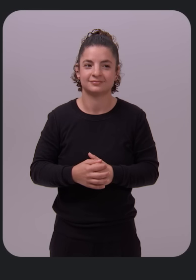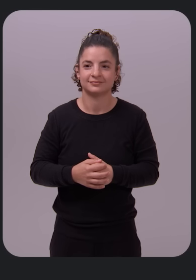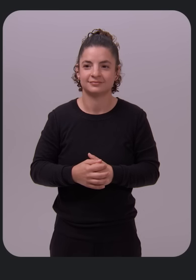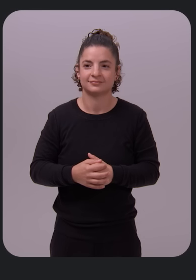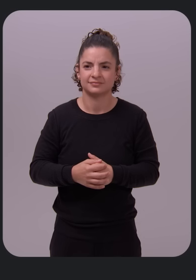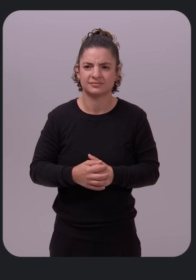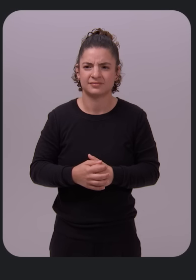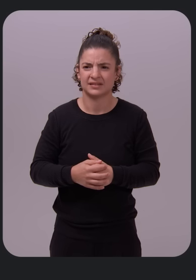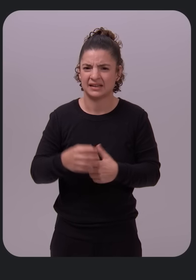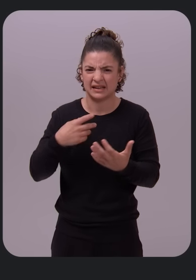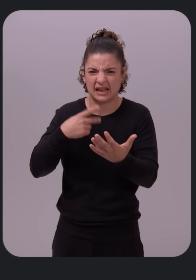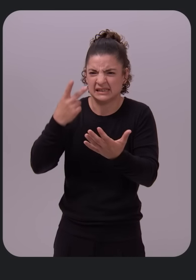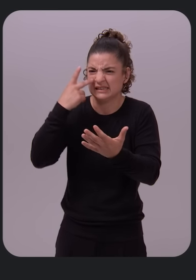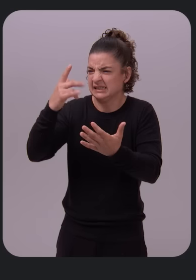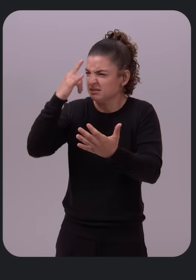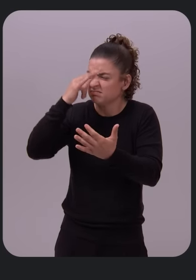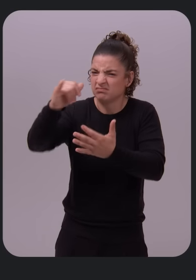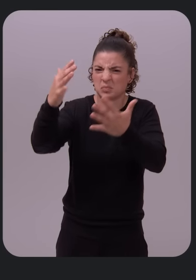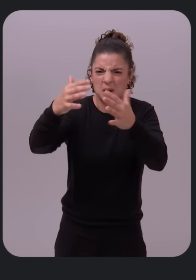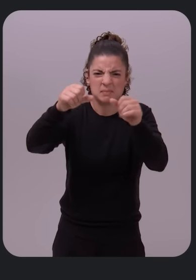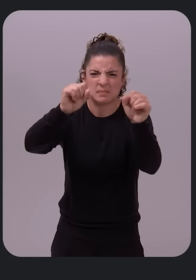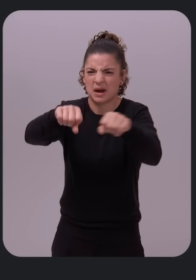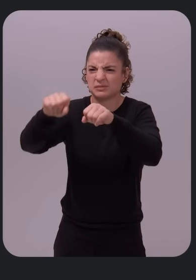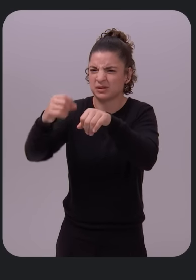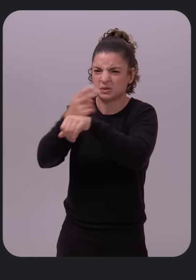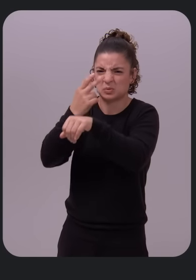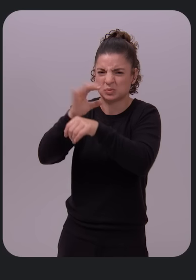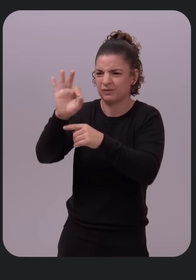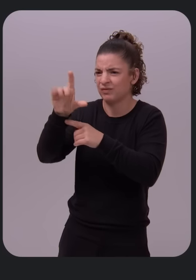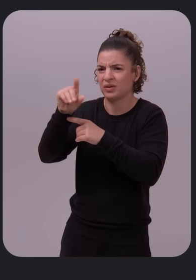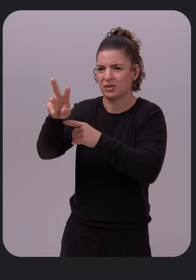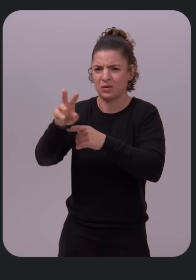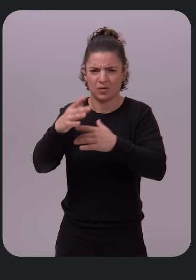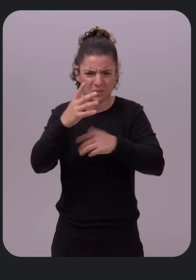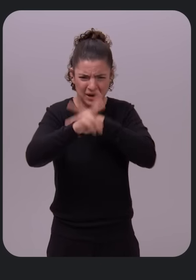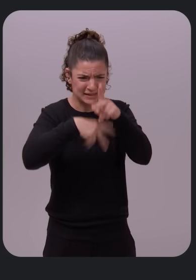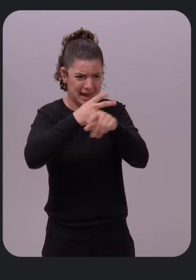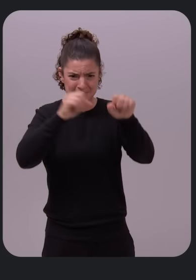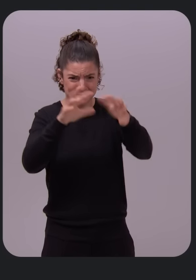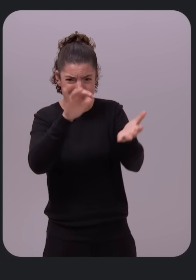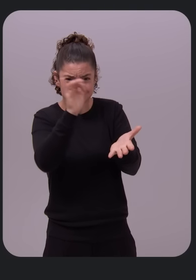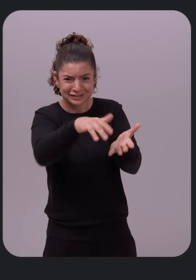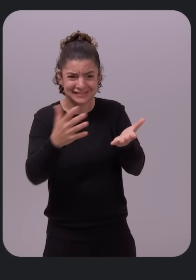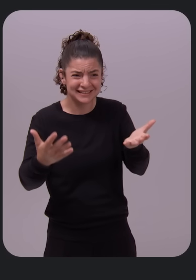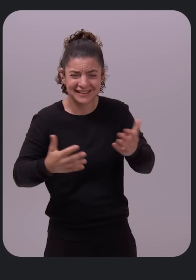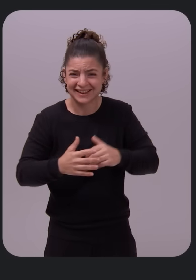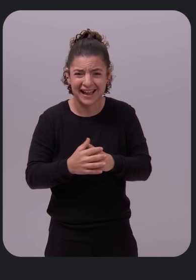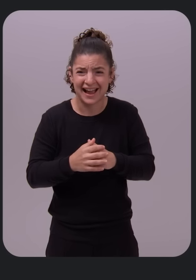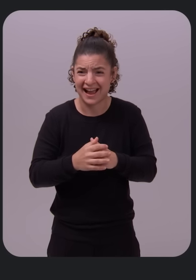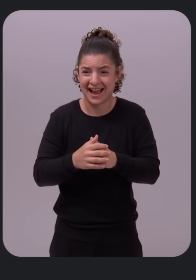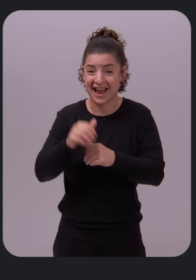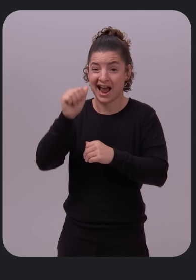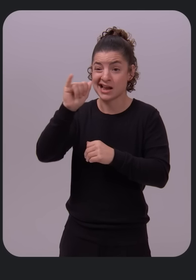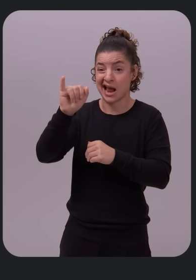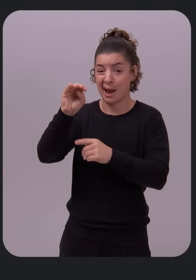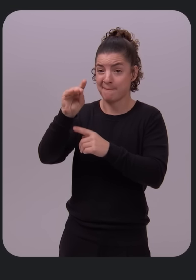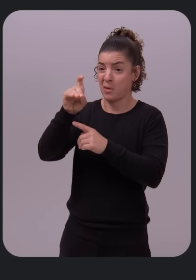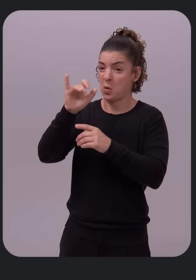I see infinite possibilities with Flow. What manner of magic is that? AI Mode is the biggest revolution since the search